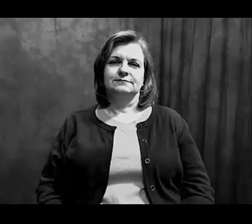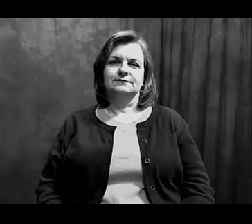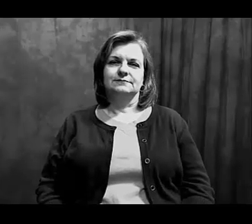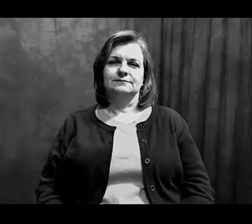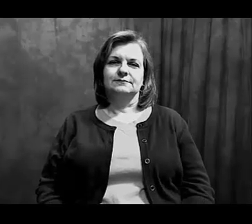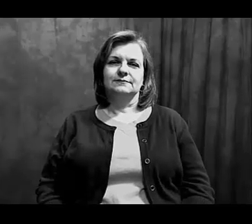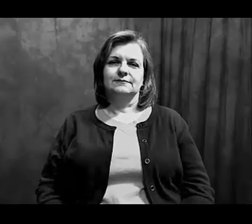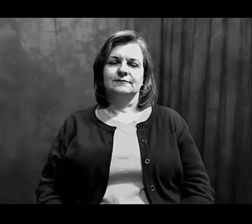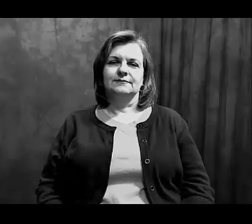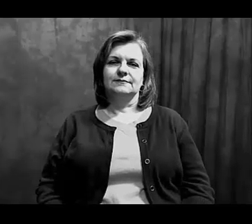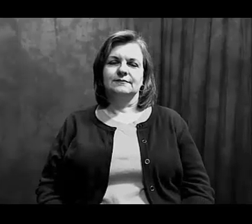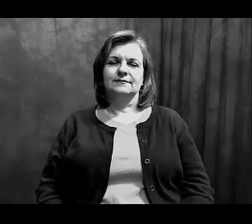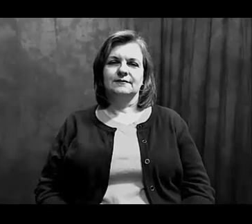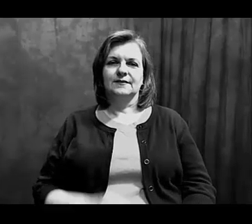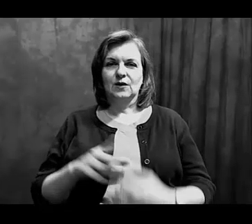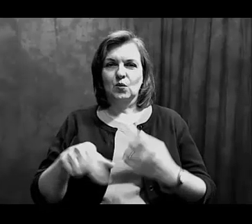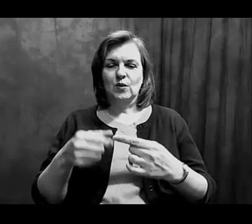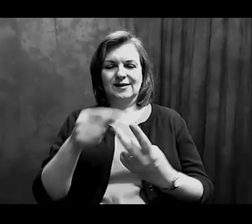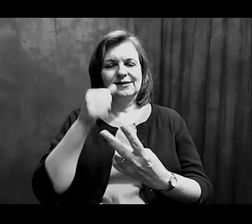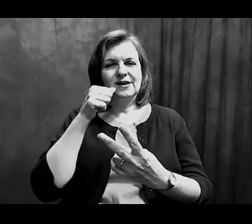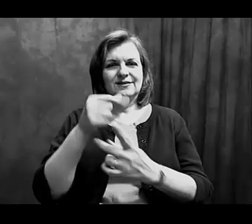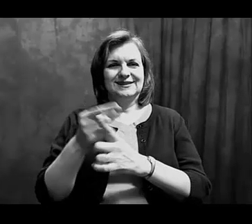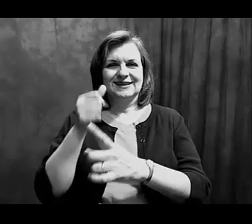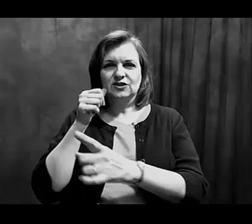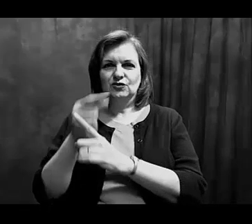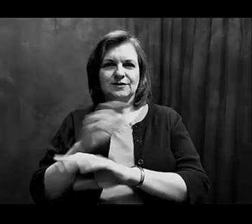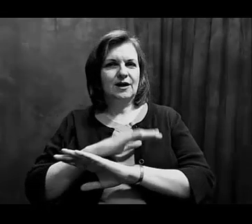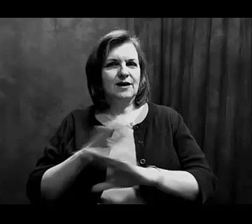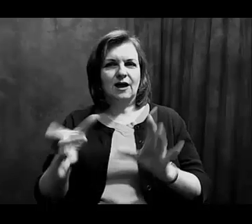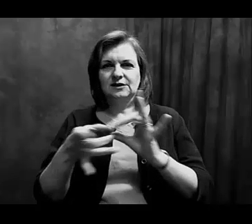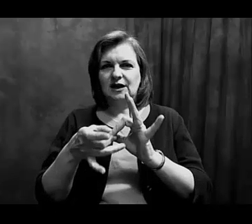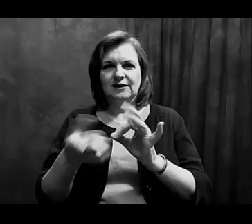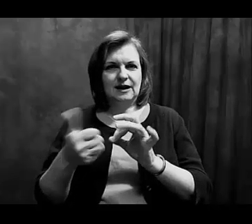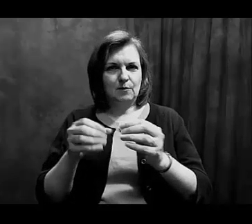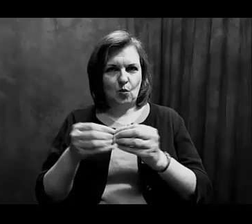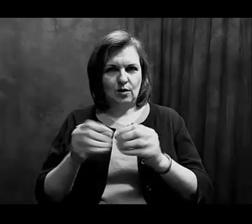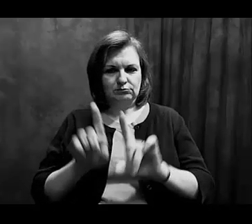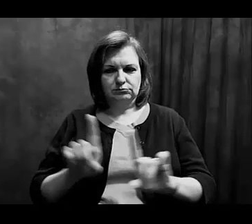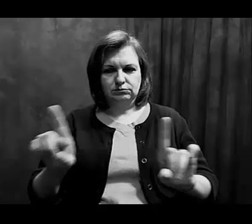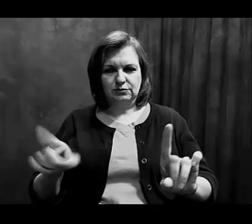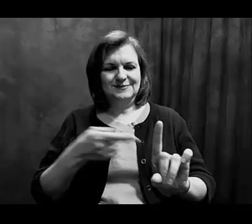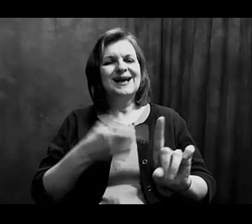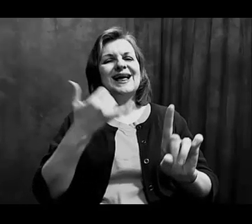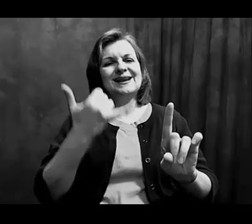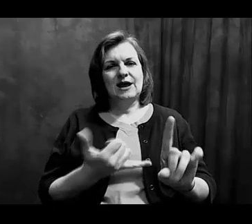and you see as soon as they're no longer connected we now call them chromosomes